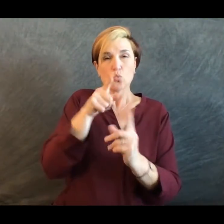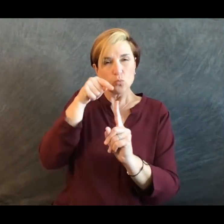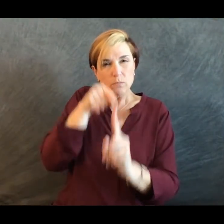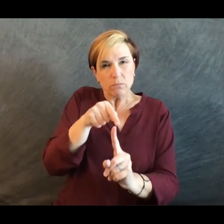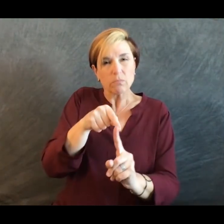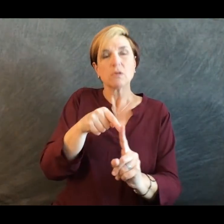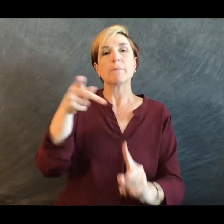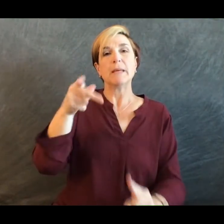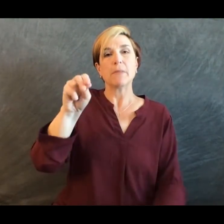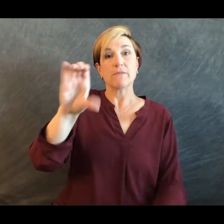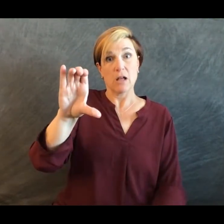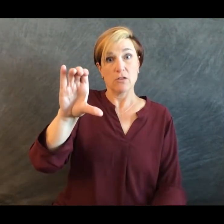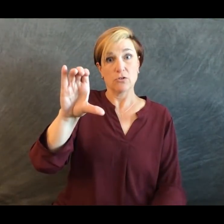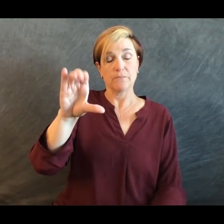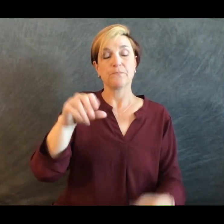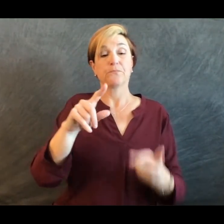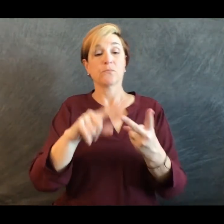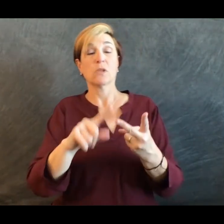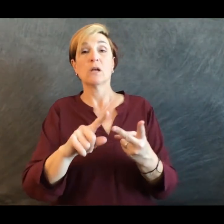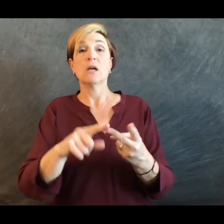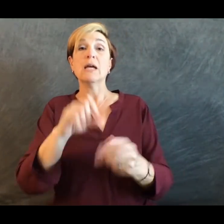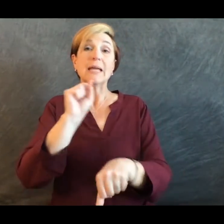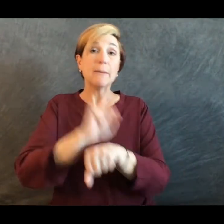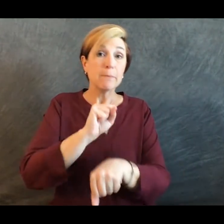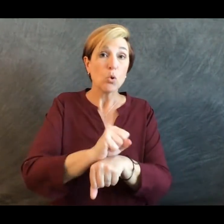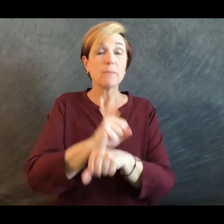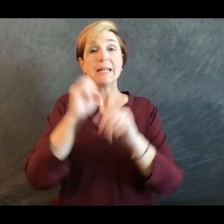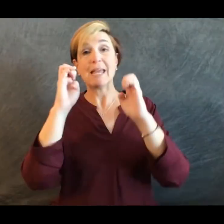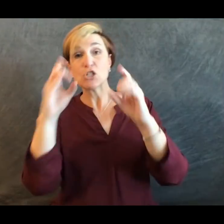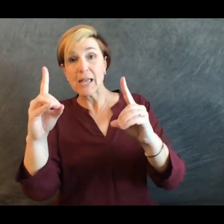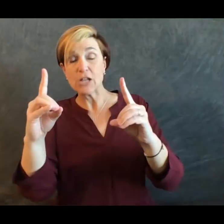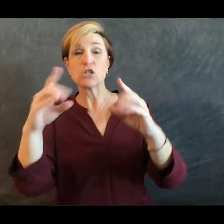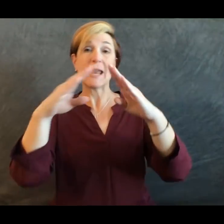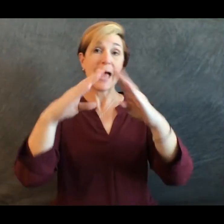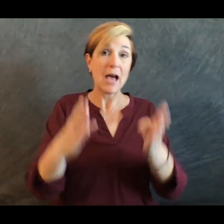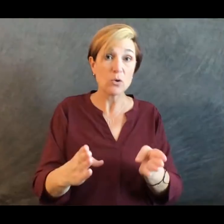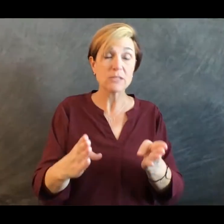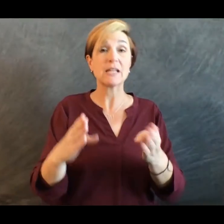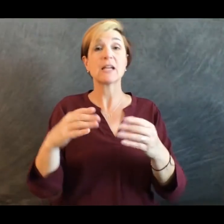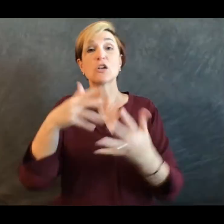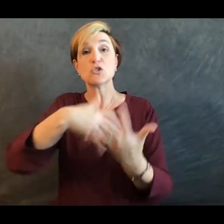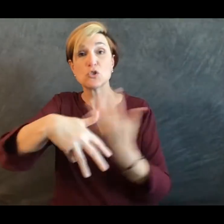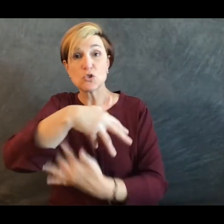employment education housing social and health supports so that everybody has an